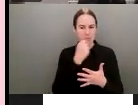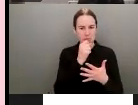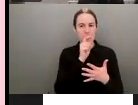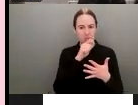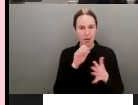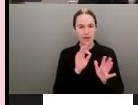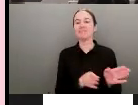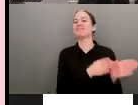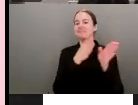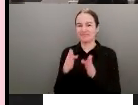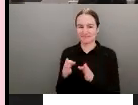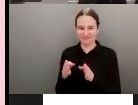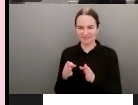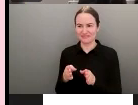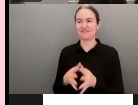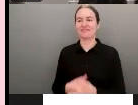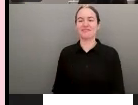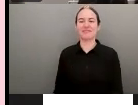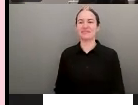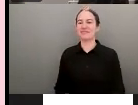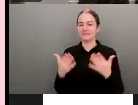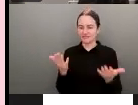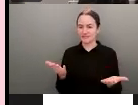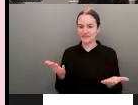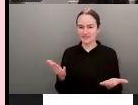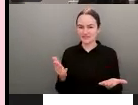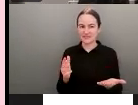First, a couple of more words about myself.